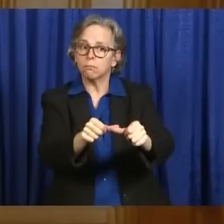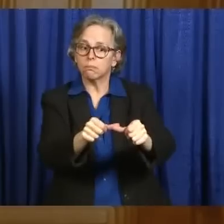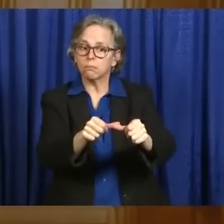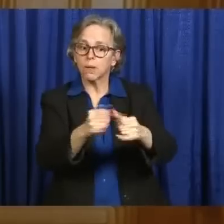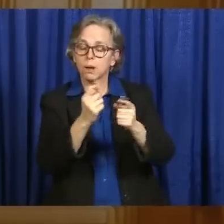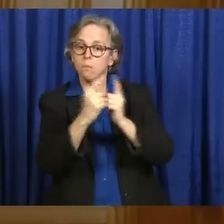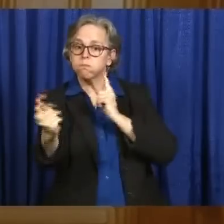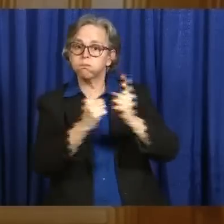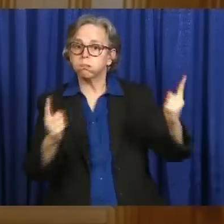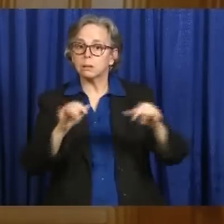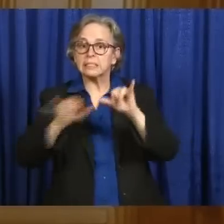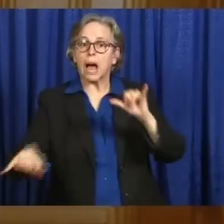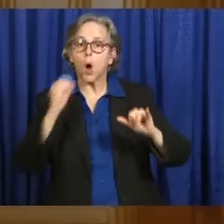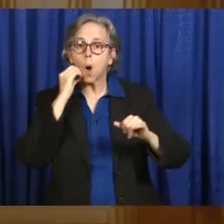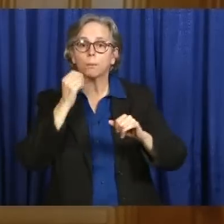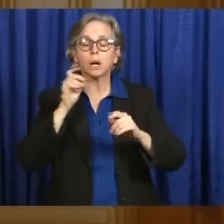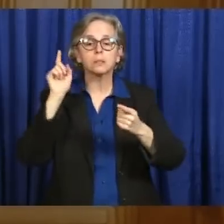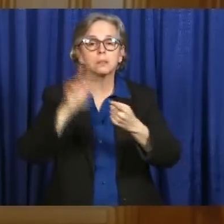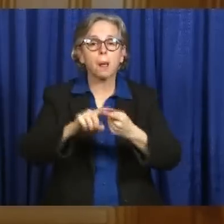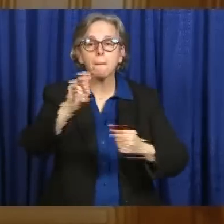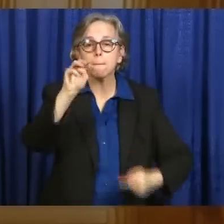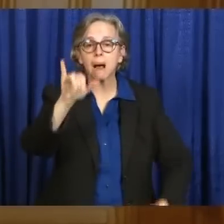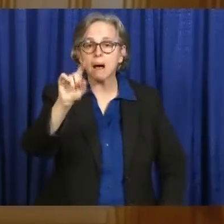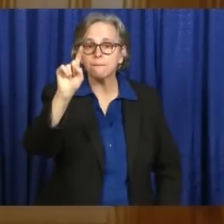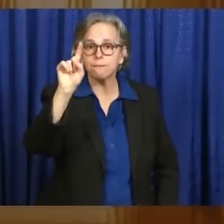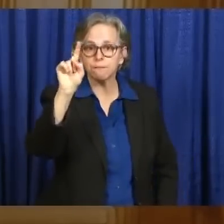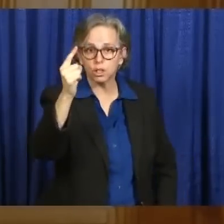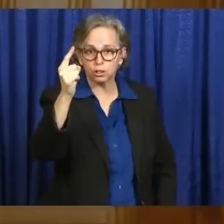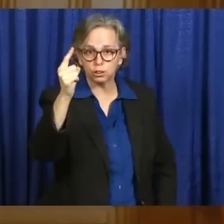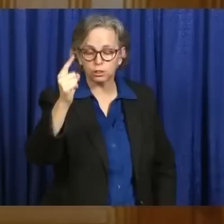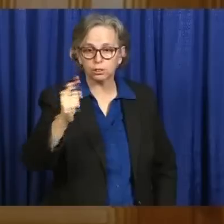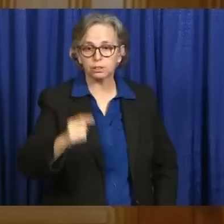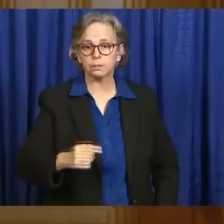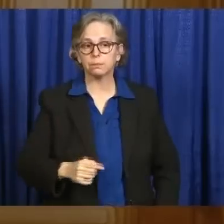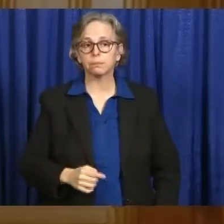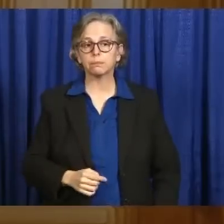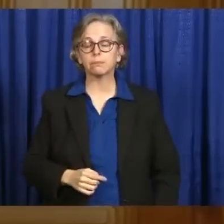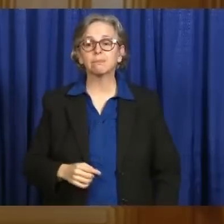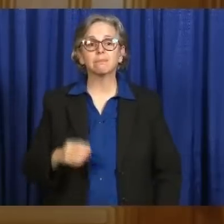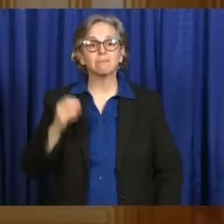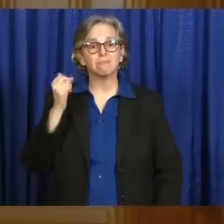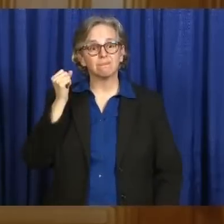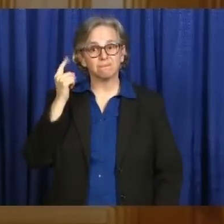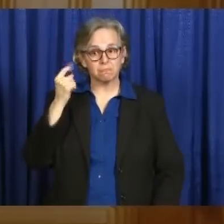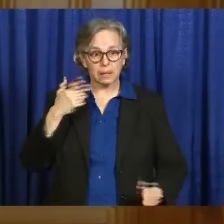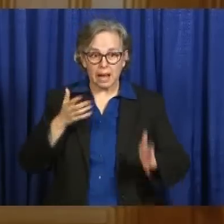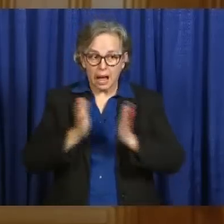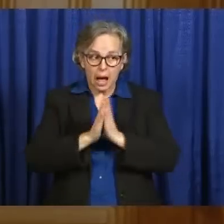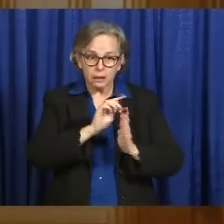CONTINUE WITH THIS CURRENT PRACTICE THROUGH AT LEAST FRIDAY